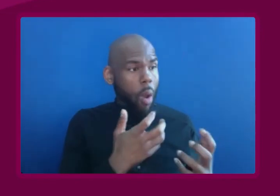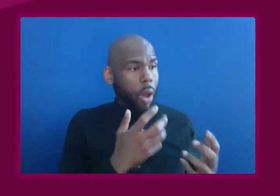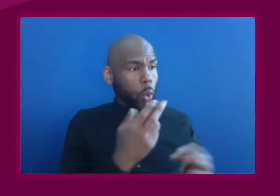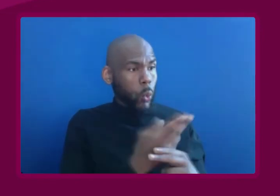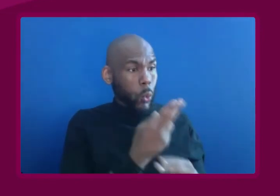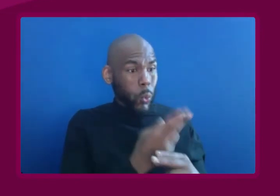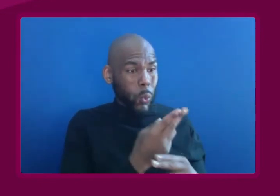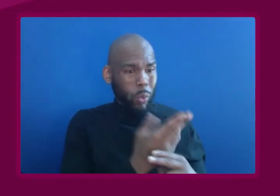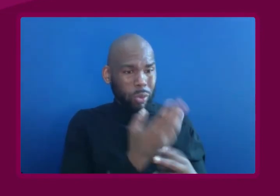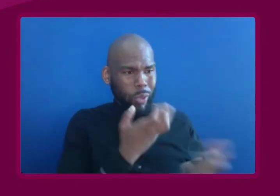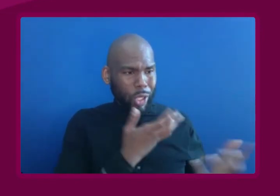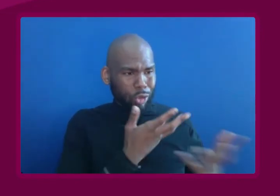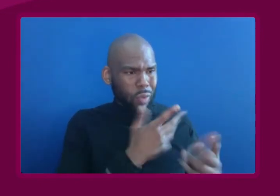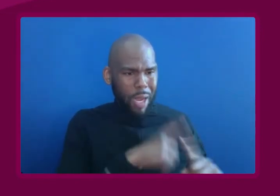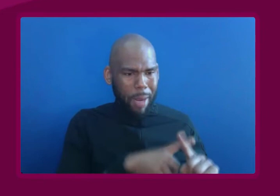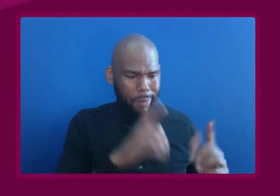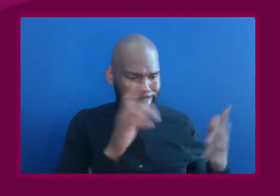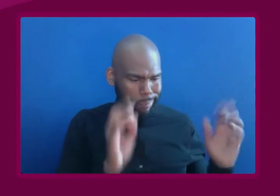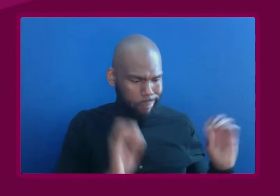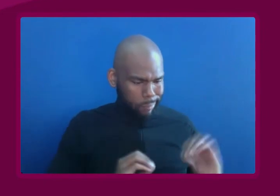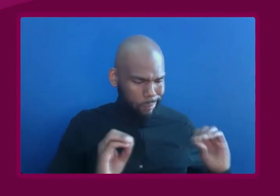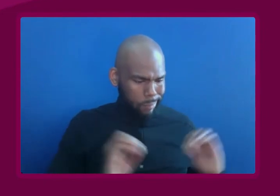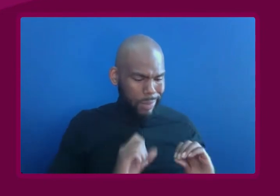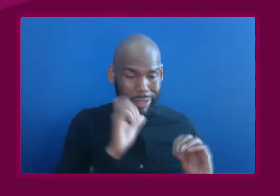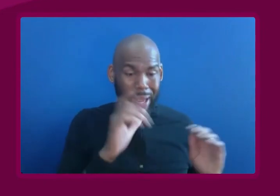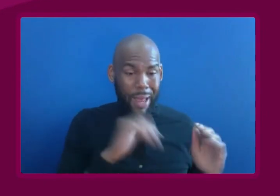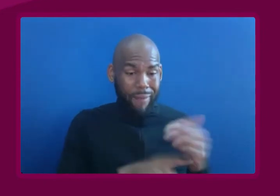Ashley Inkumsah: In my experience, I found that digital accessibility